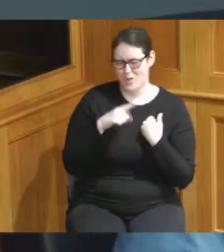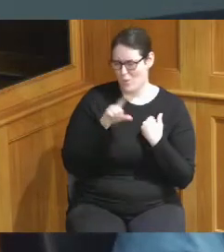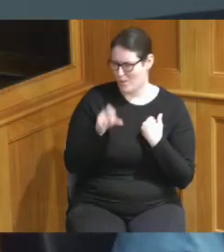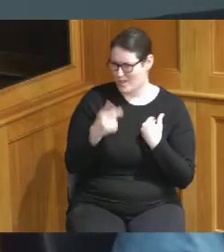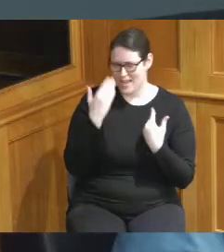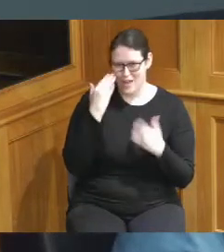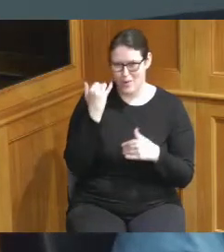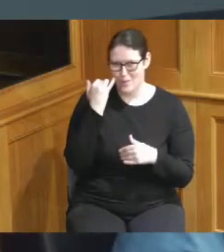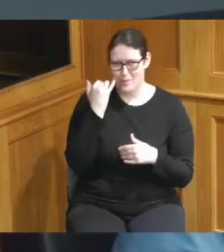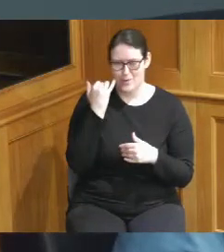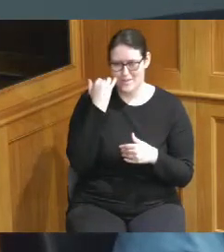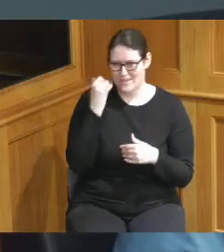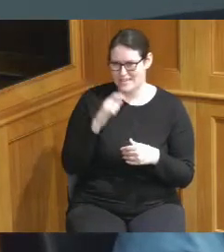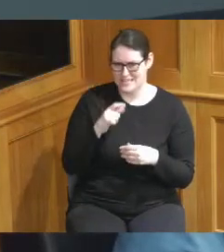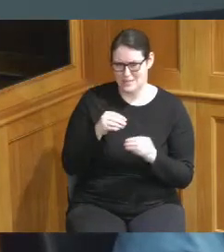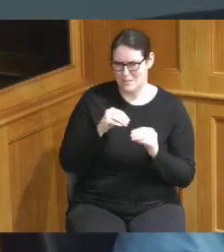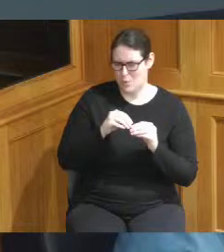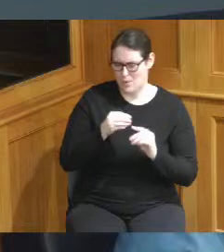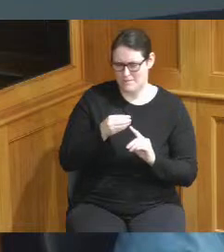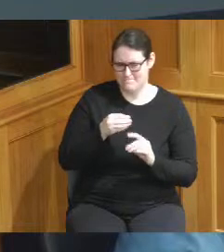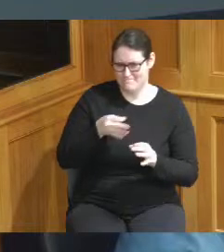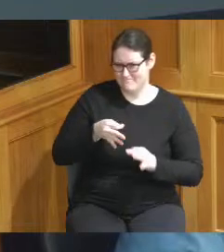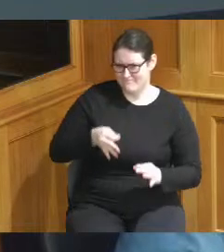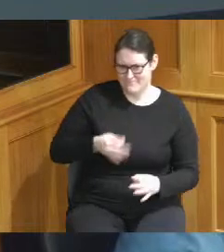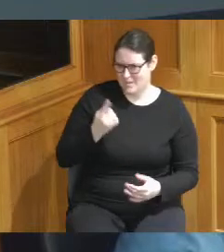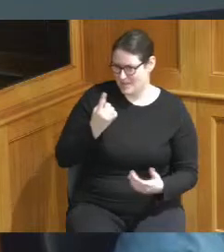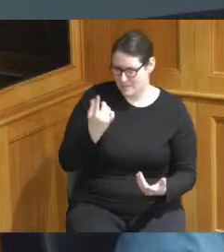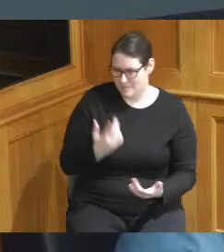don't know where we are with that (Administrator Aluotto)